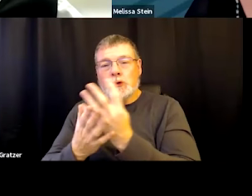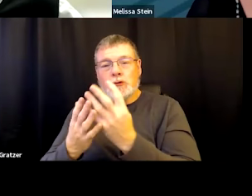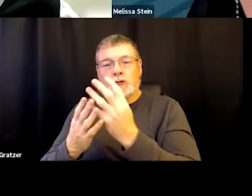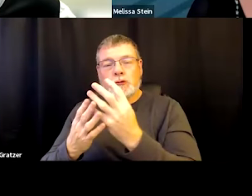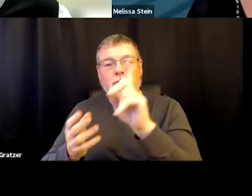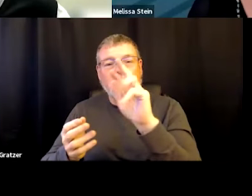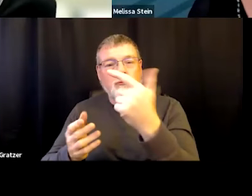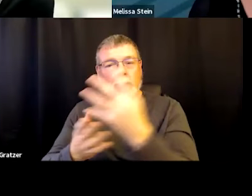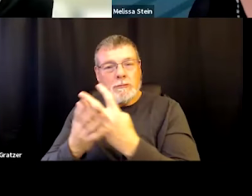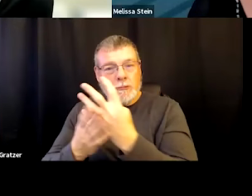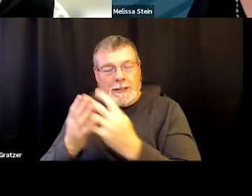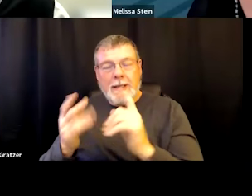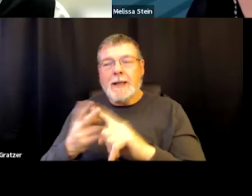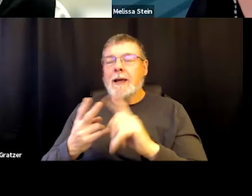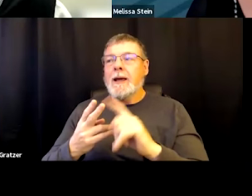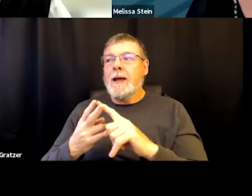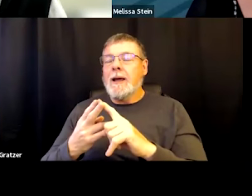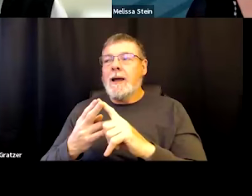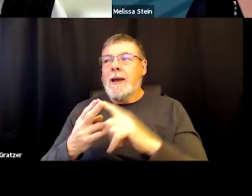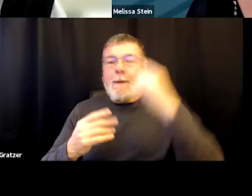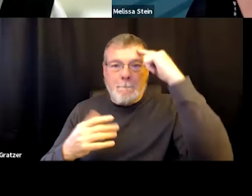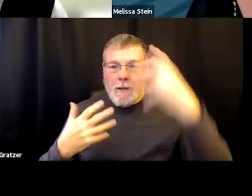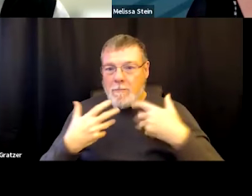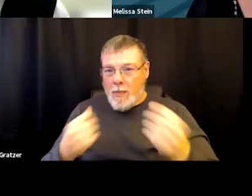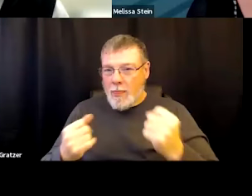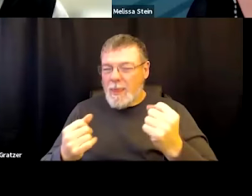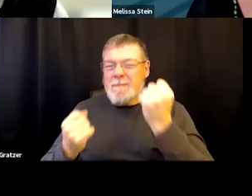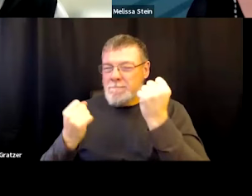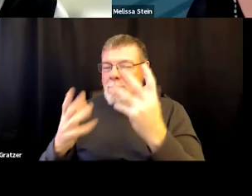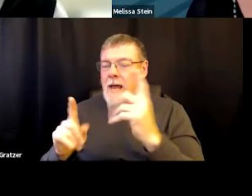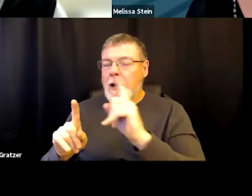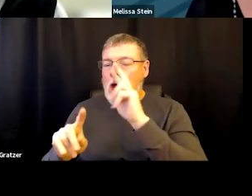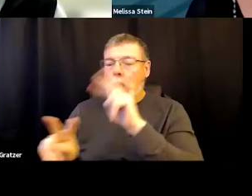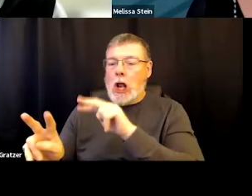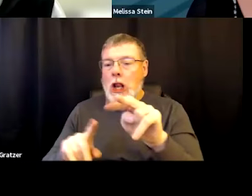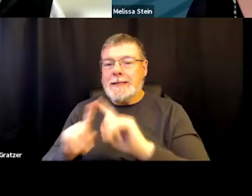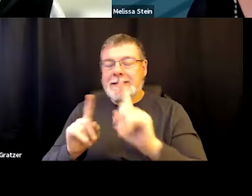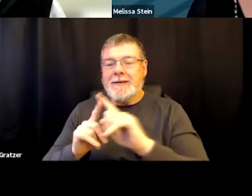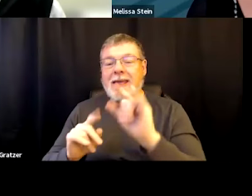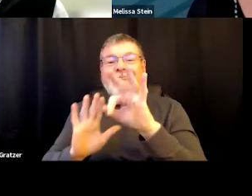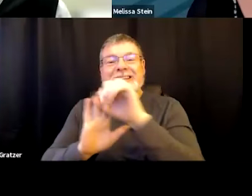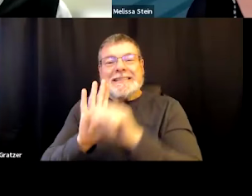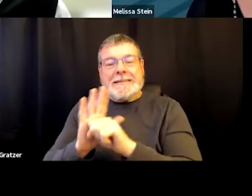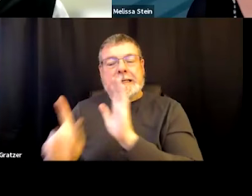or some of the mental health instruments. They may look differently if they're used by a certain state system,